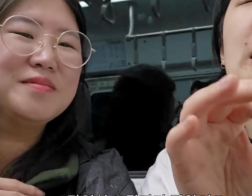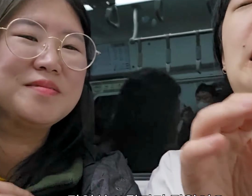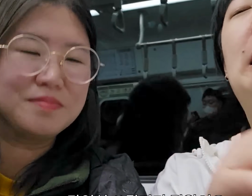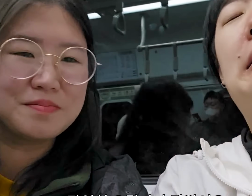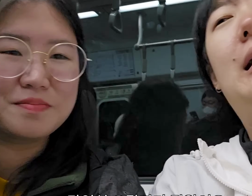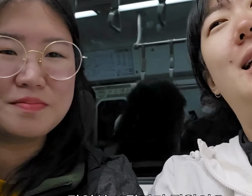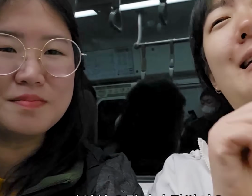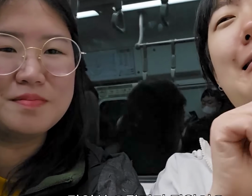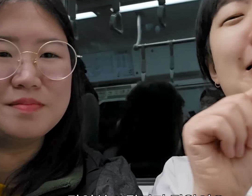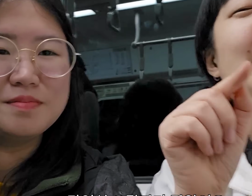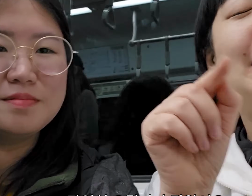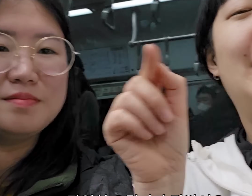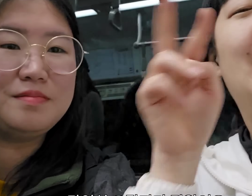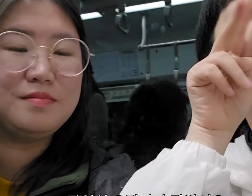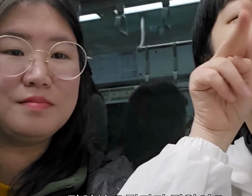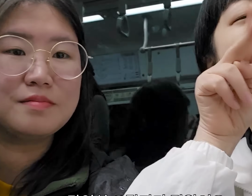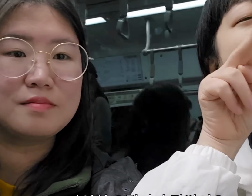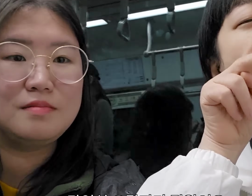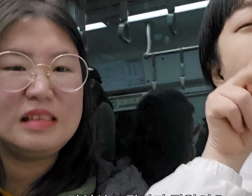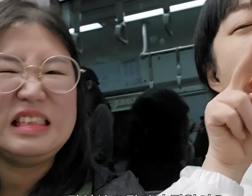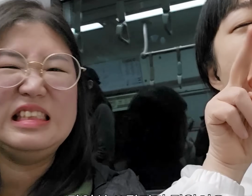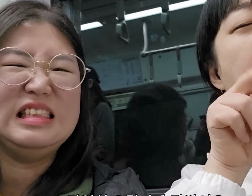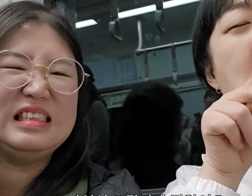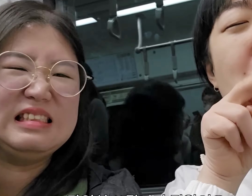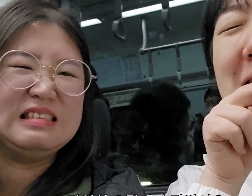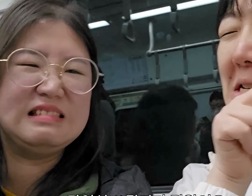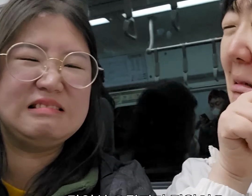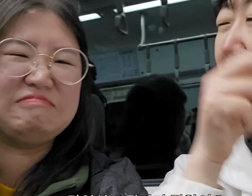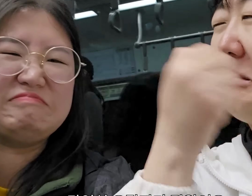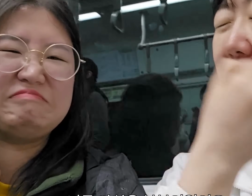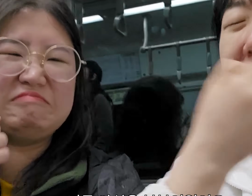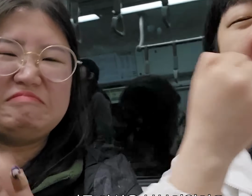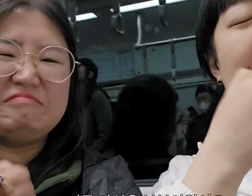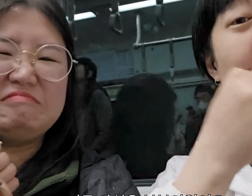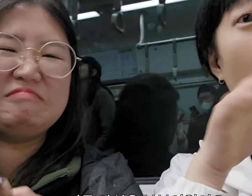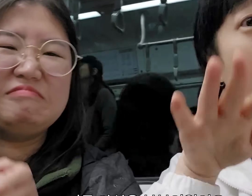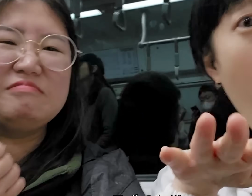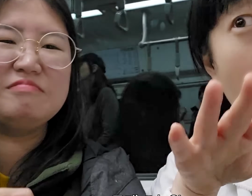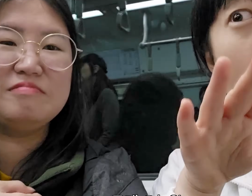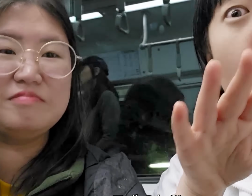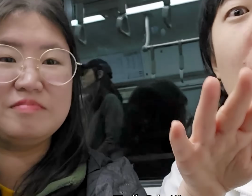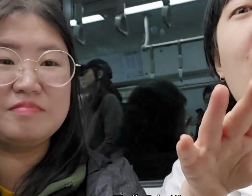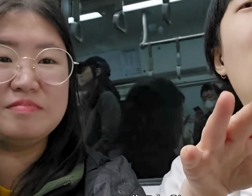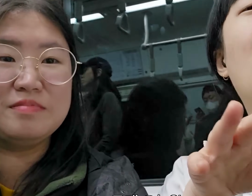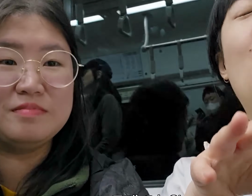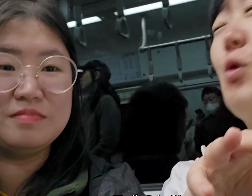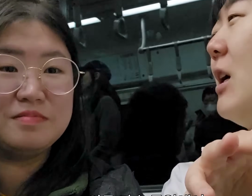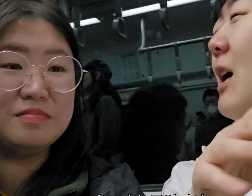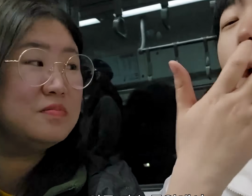Of course, there were tons of errors. It was really disappointing. But today?!?!